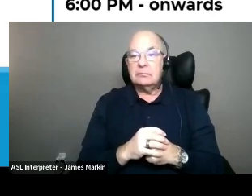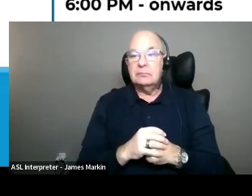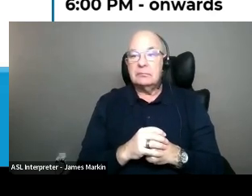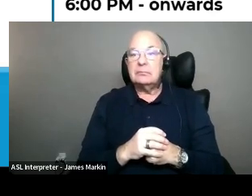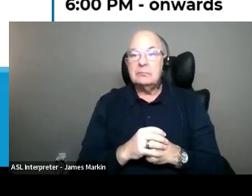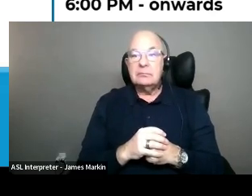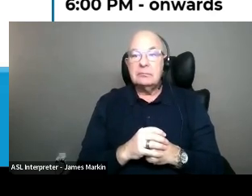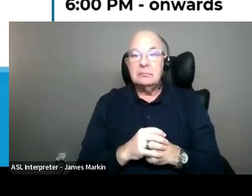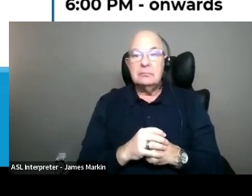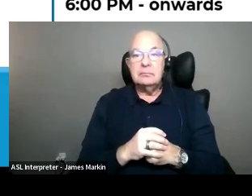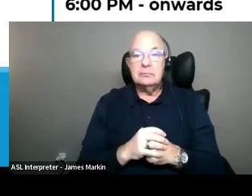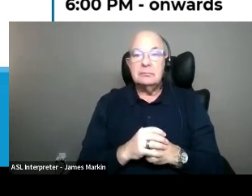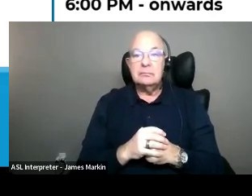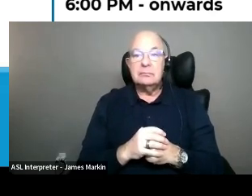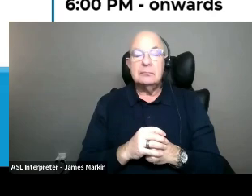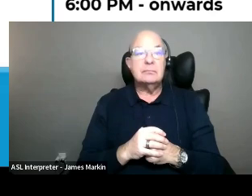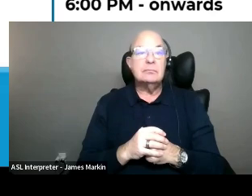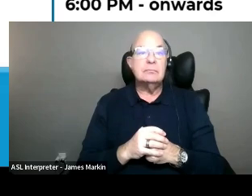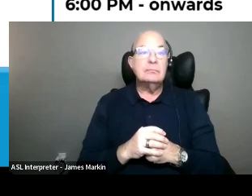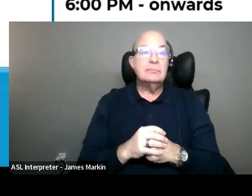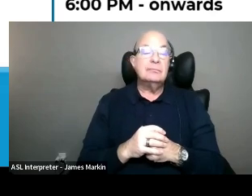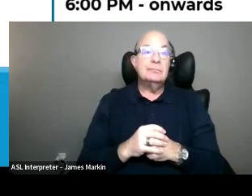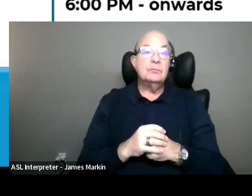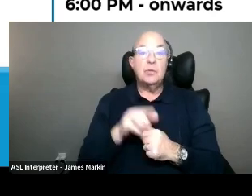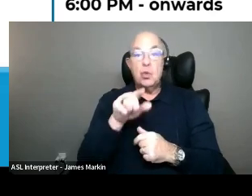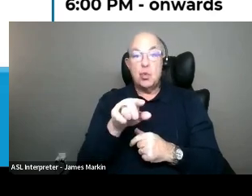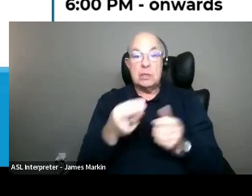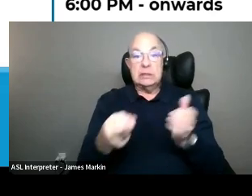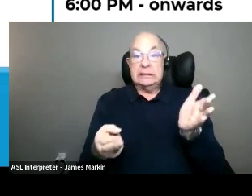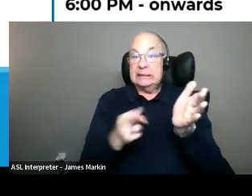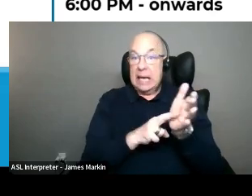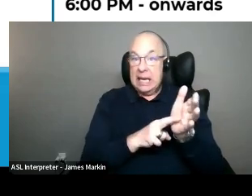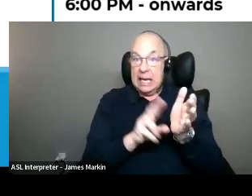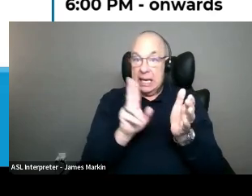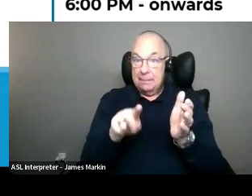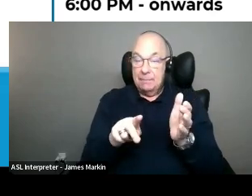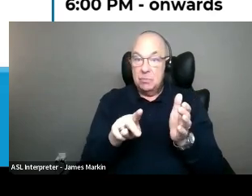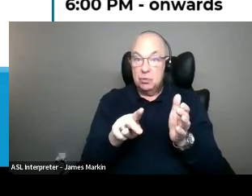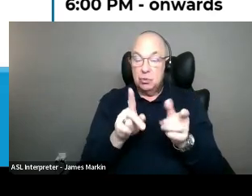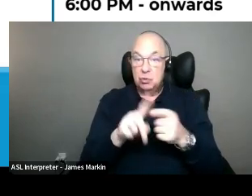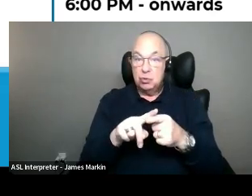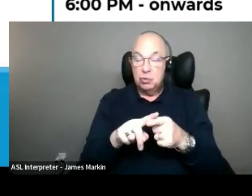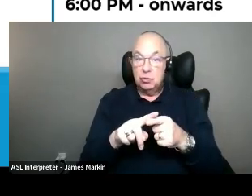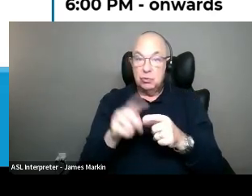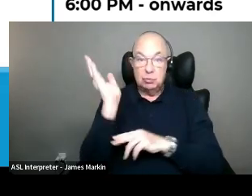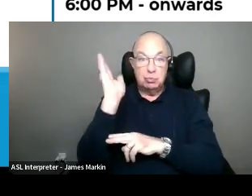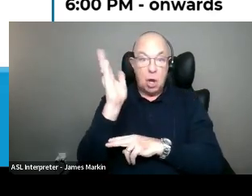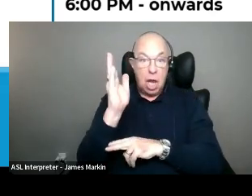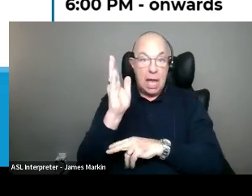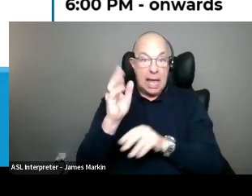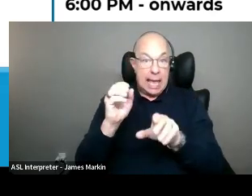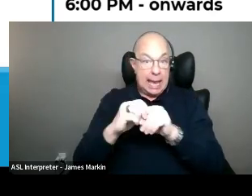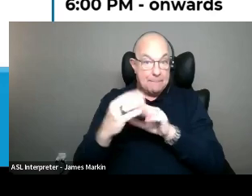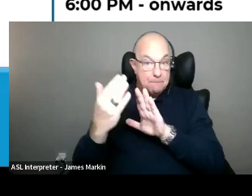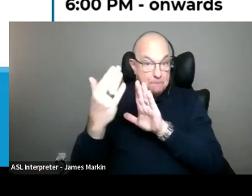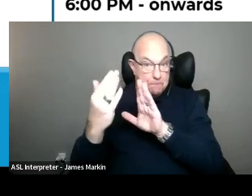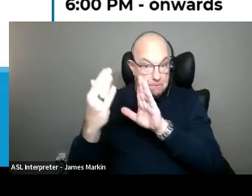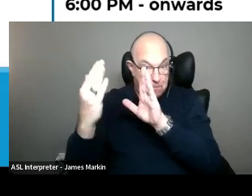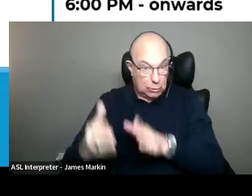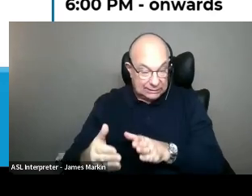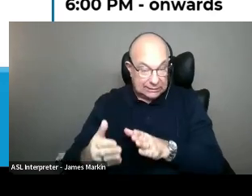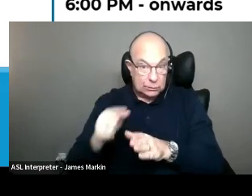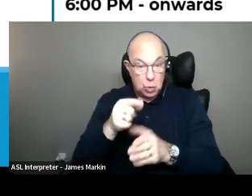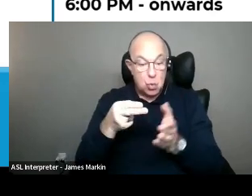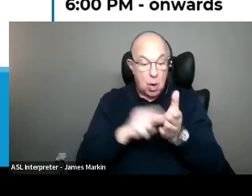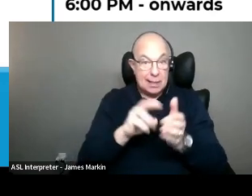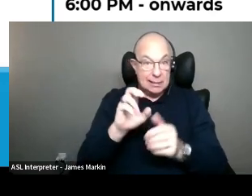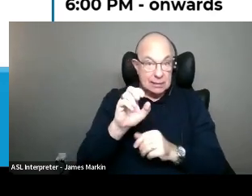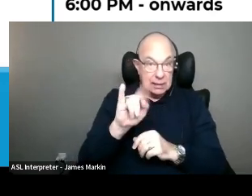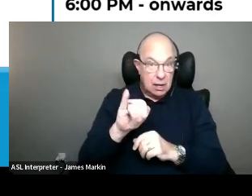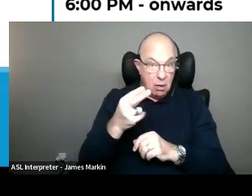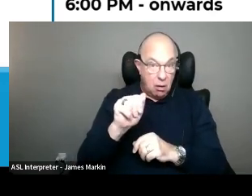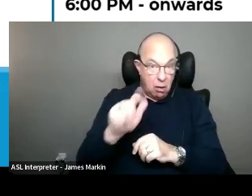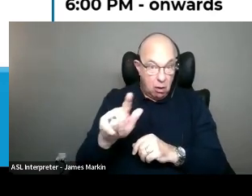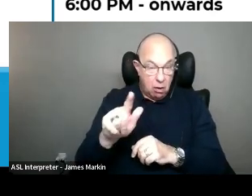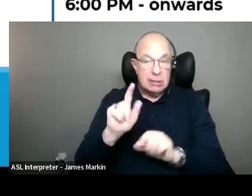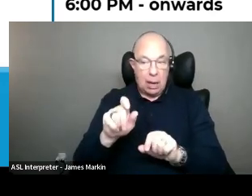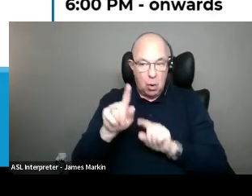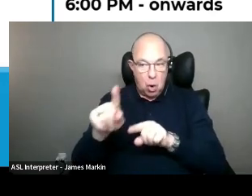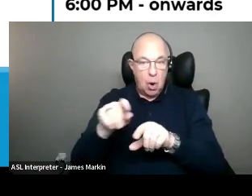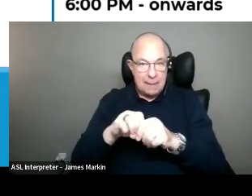Melissa Wong (she/her), SPT: in the deputations, you can register both to speak, in person, so if you're registering to City Hall, you can register to speak in person at City Hall.